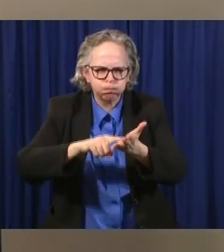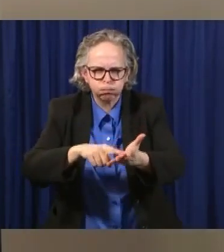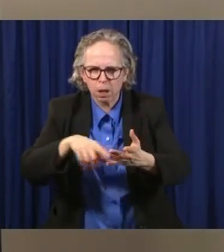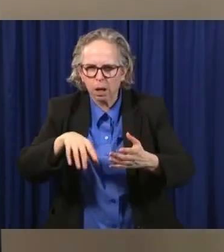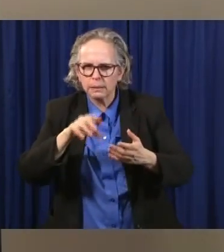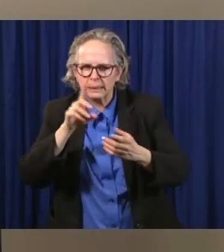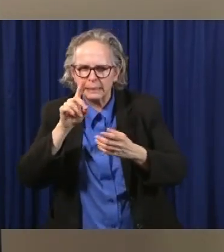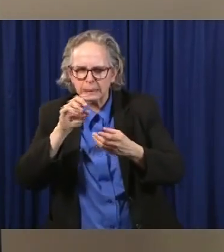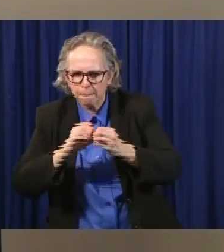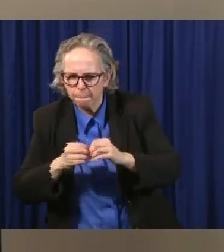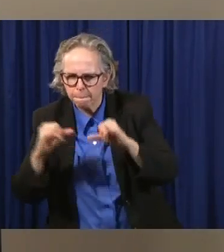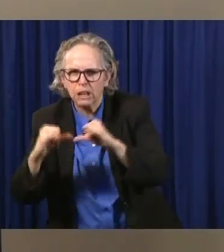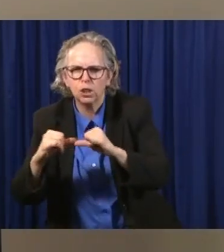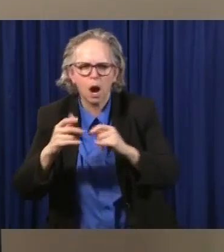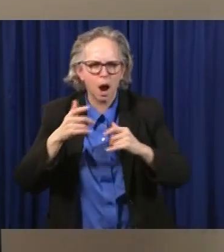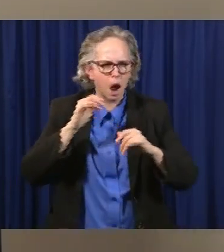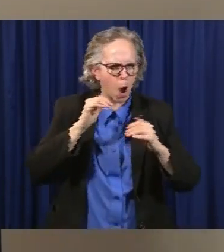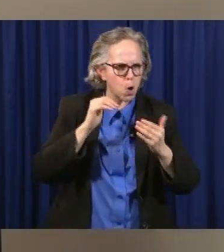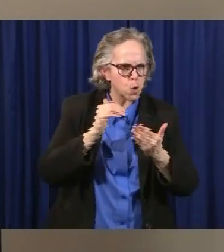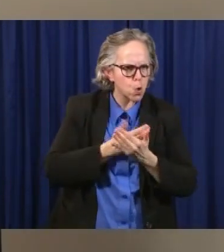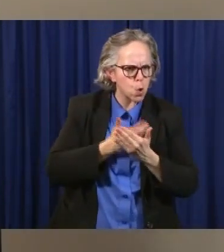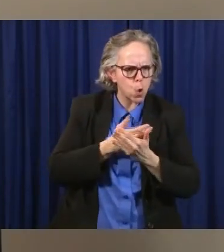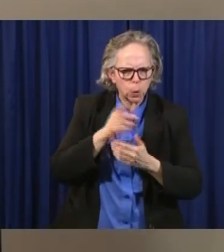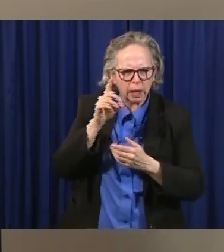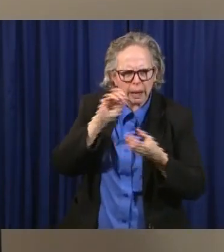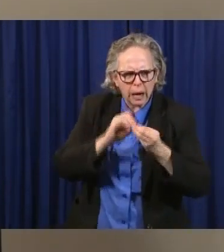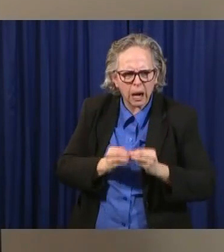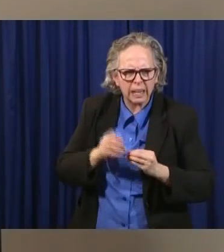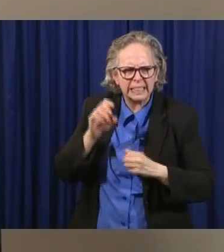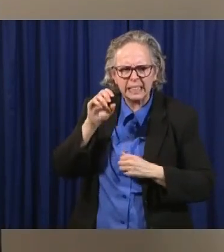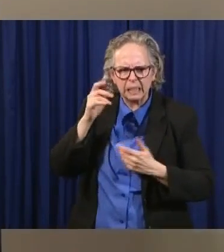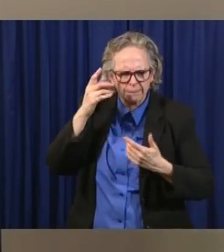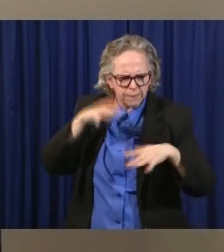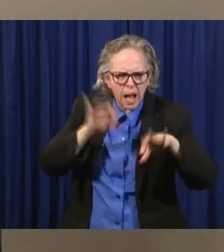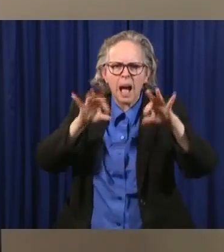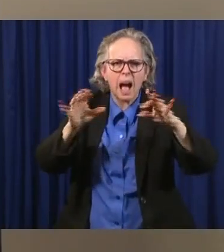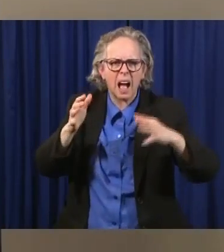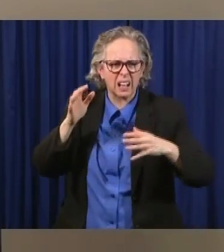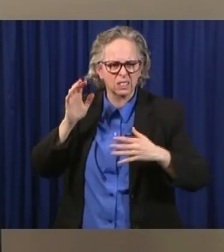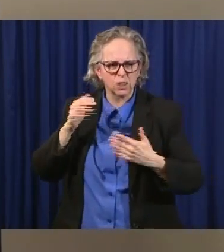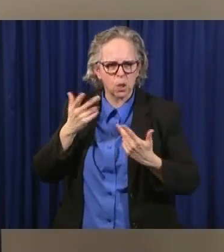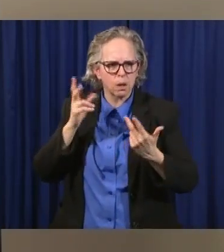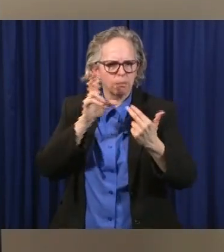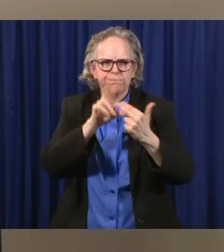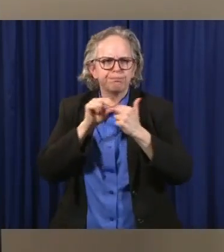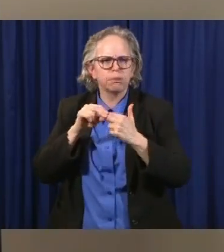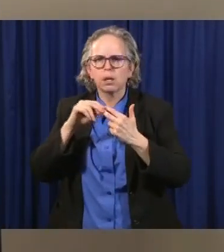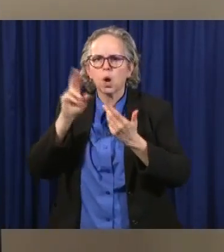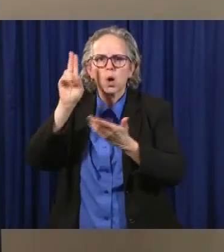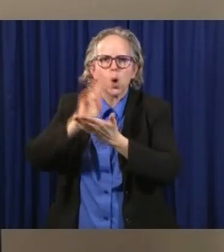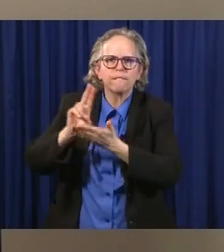THIS IS WHERE WE USE DIVING NO DATA FROM METRICS AND THE NEW DATA SETS THAT WE ARE LOOKING AT. THIS IS USING ALL THE UNIVERSITIES ACROSS THE STATES